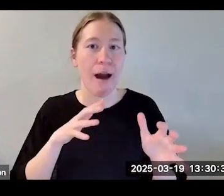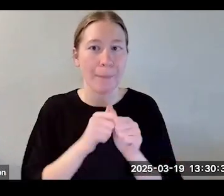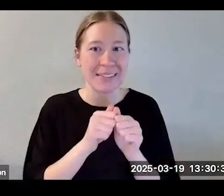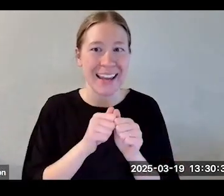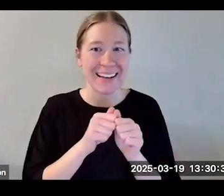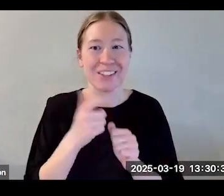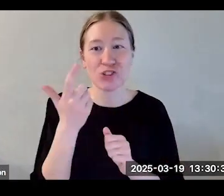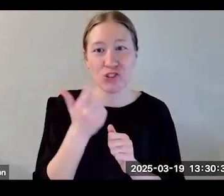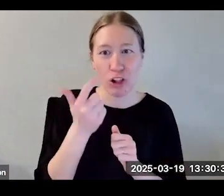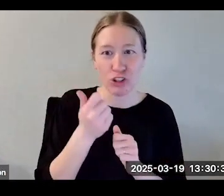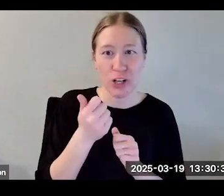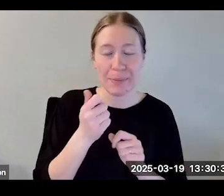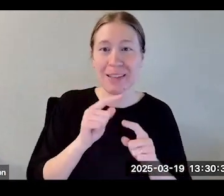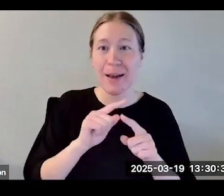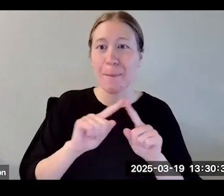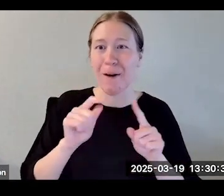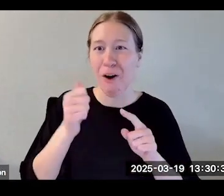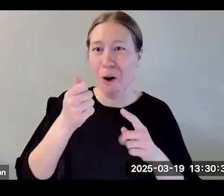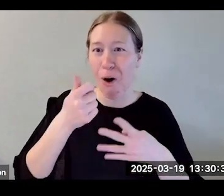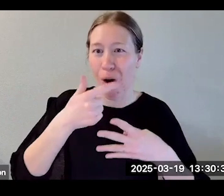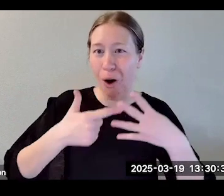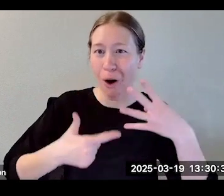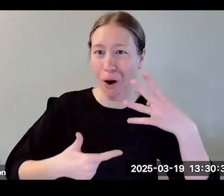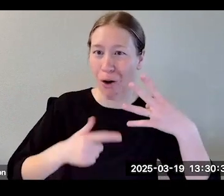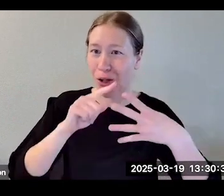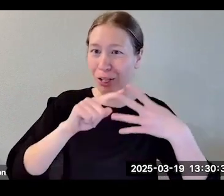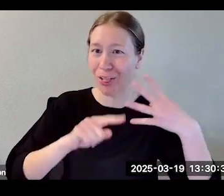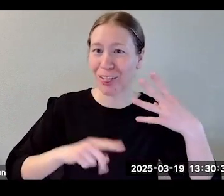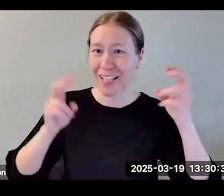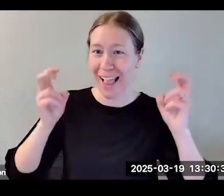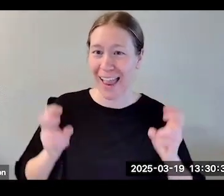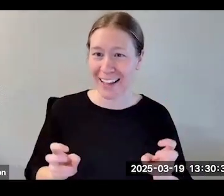it's actually gonna update all four of these headings 'cause these are set to heading level twos.